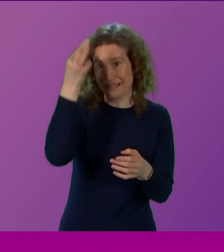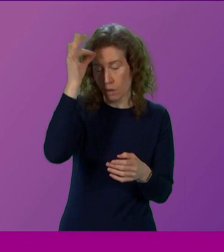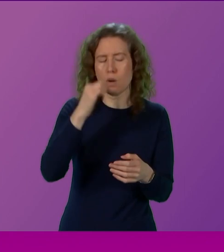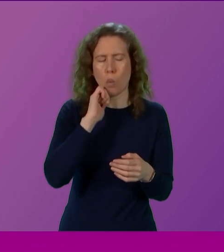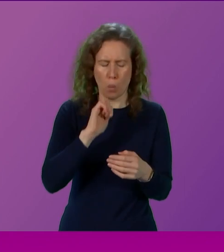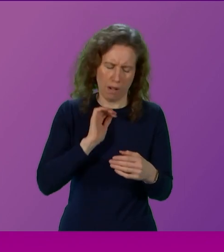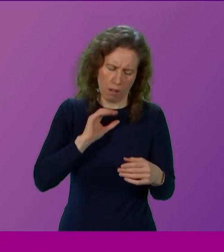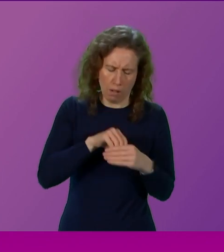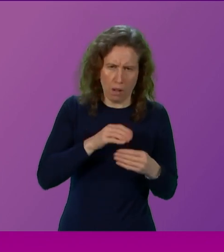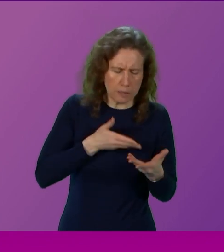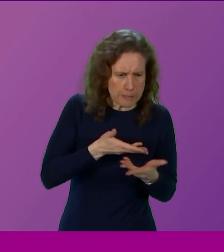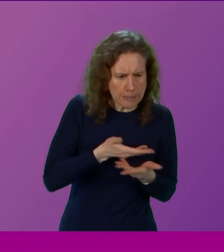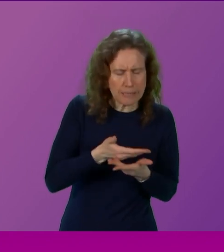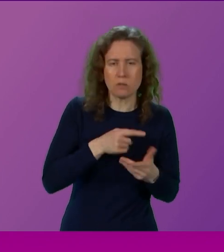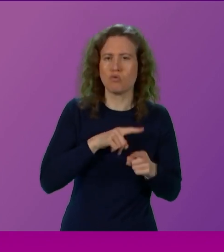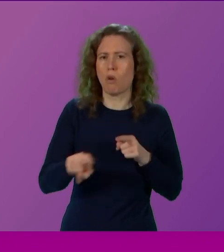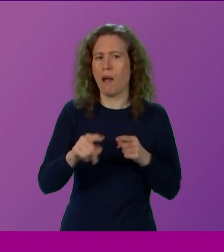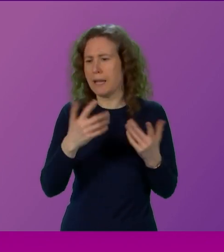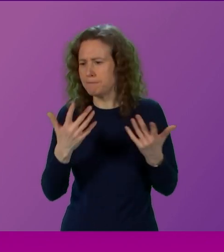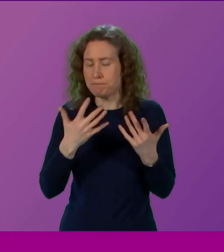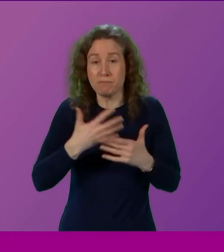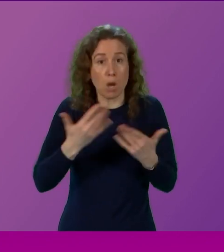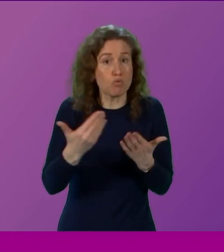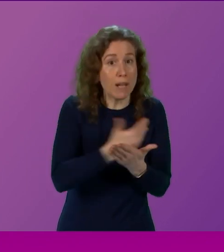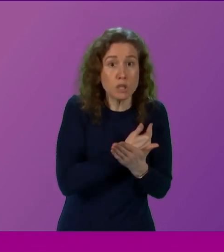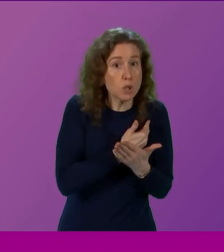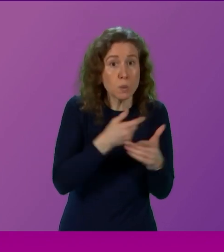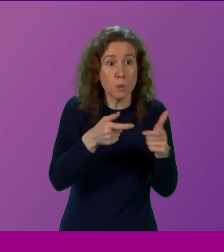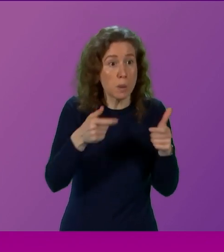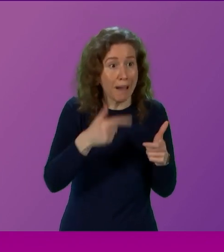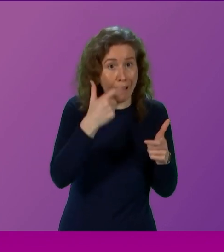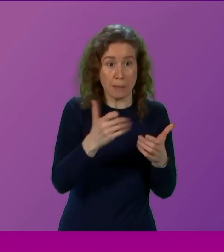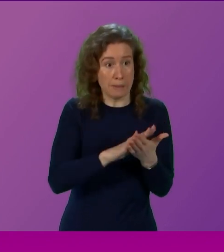can to see whether there is a rescue package that will allow the company to continue trading